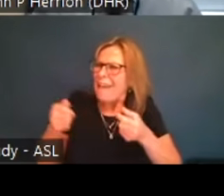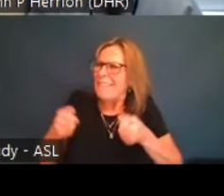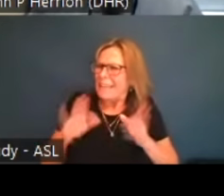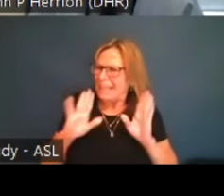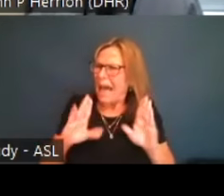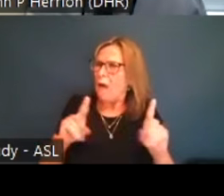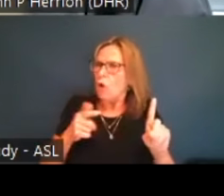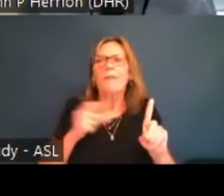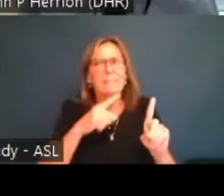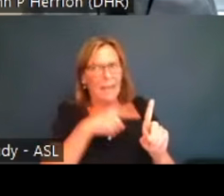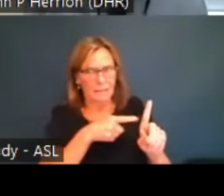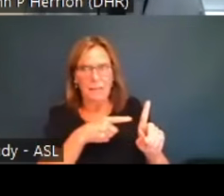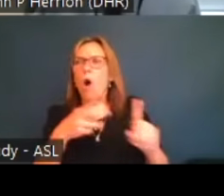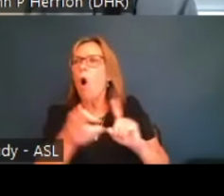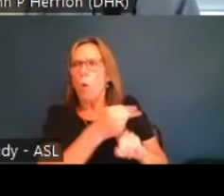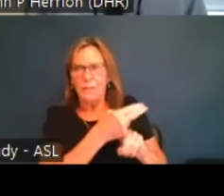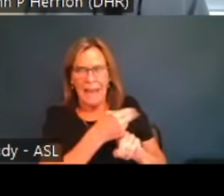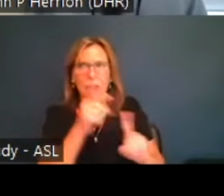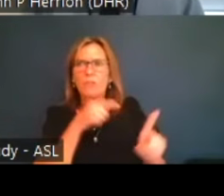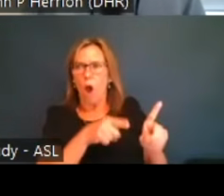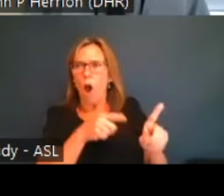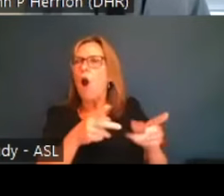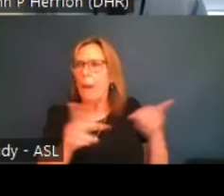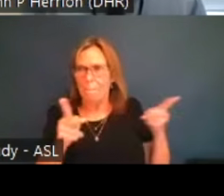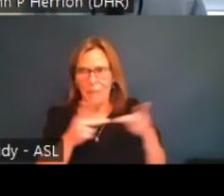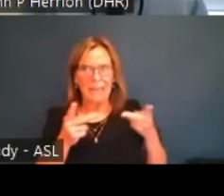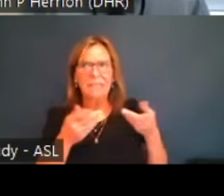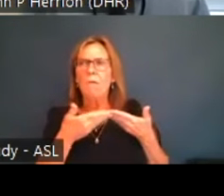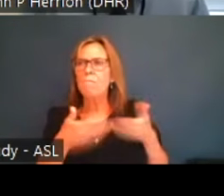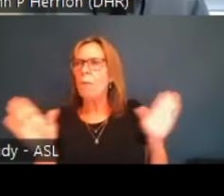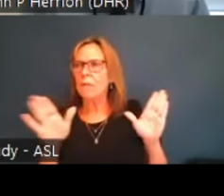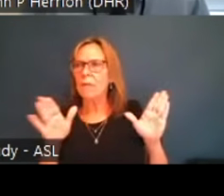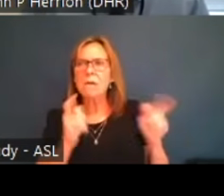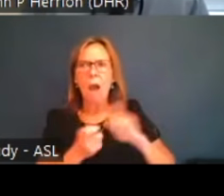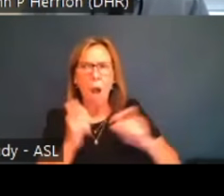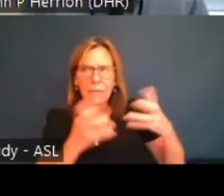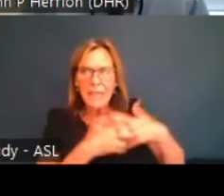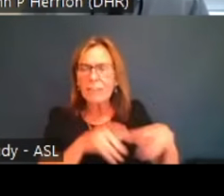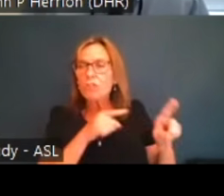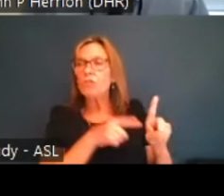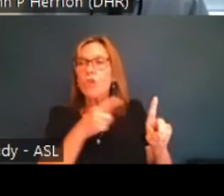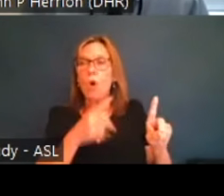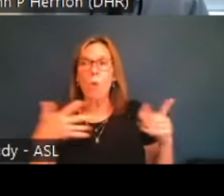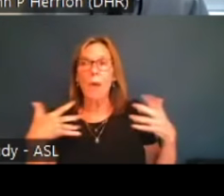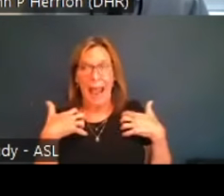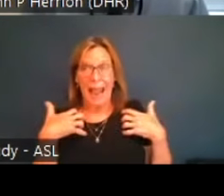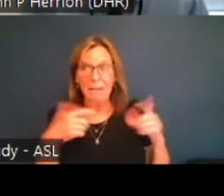is the phrasing in the statute , so either a dog or miniature horse, hotels cannot refuse to allow service animals into the